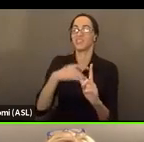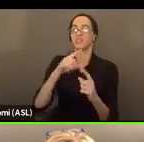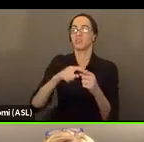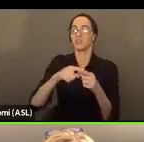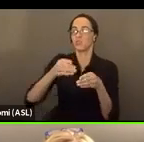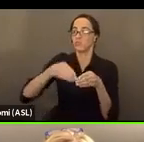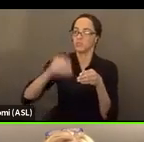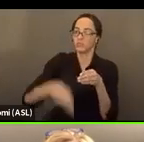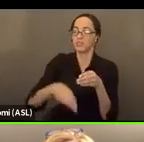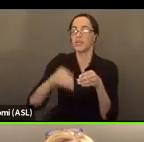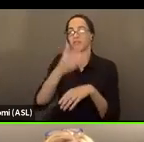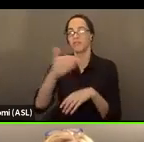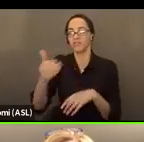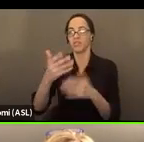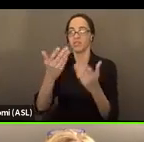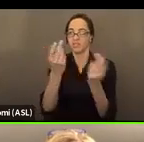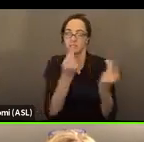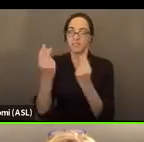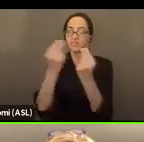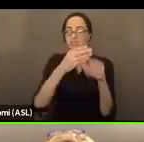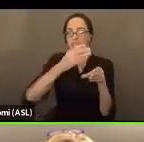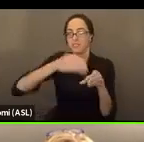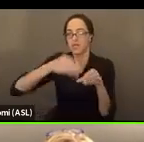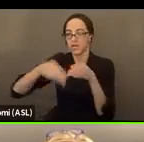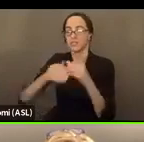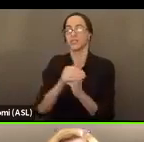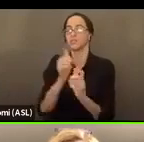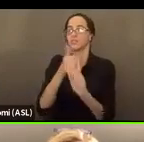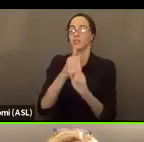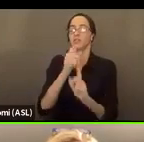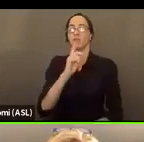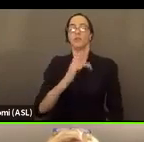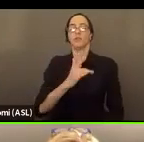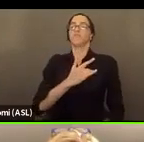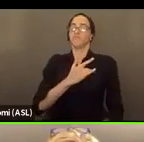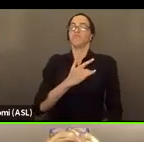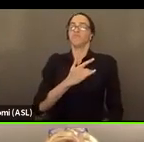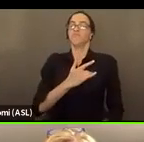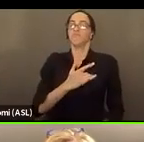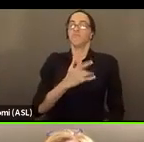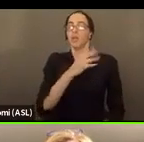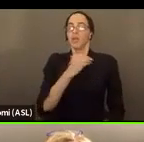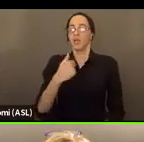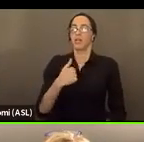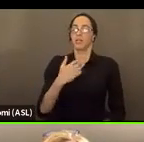him this year on covid in terms of assisting our seniors with our senior service providers